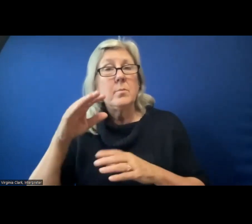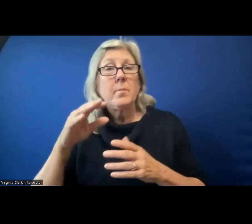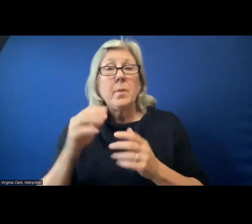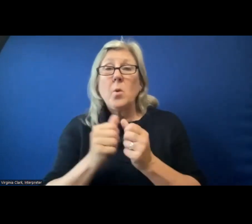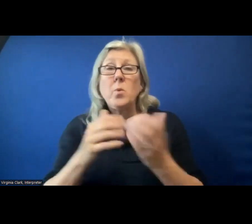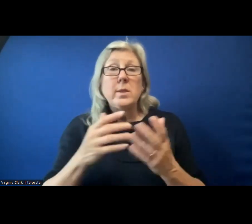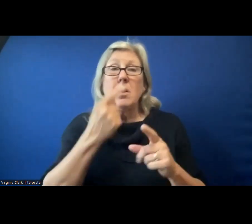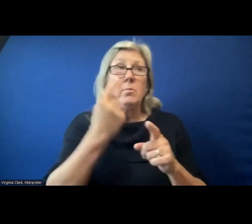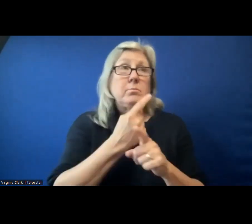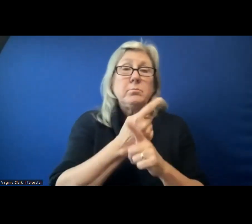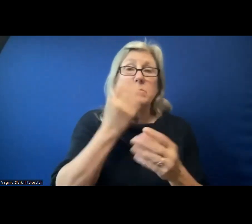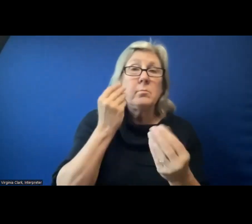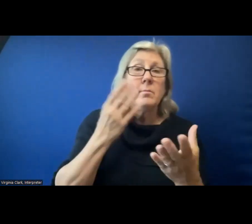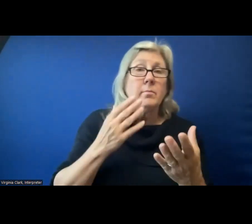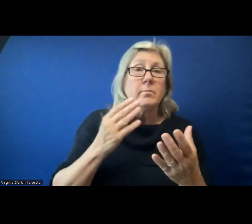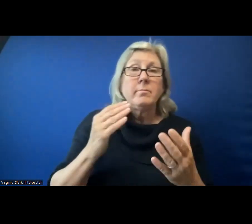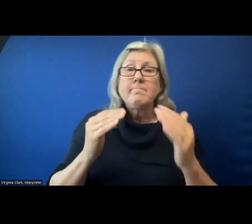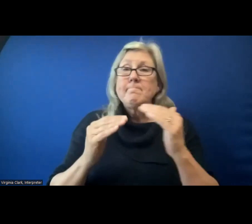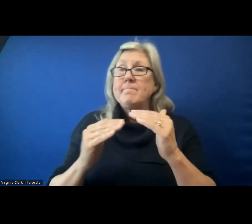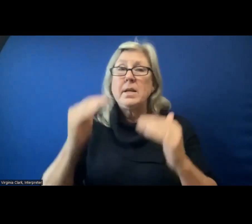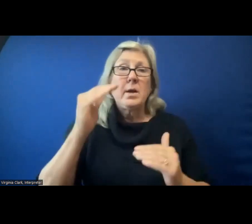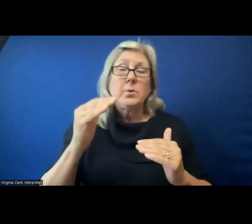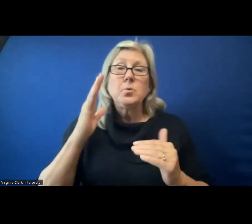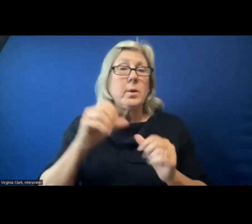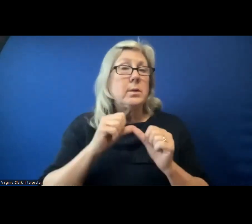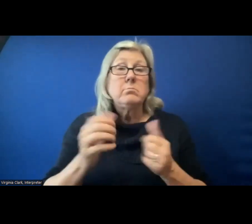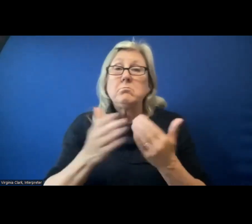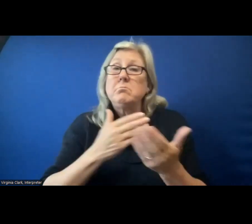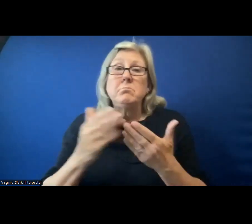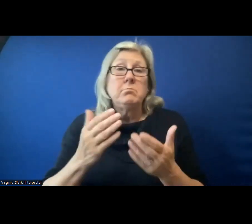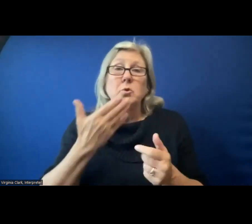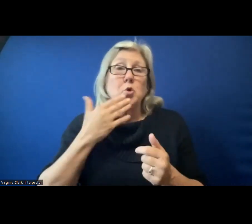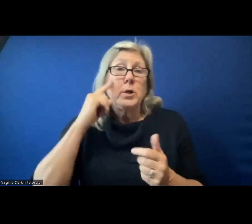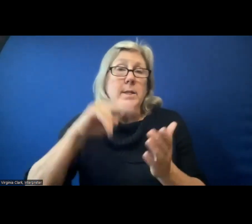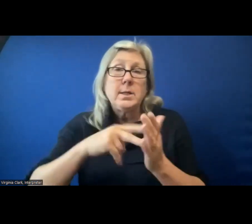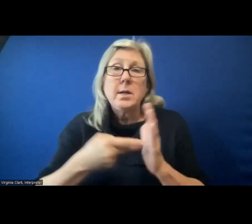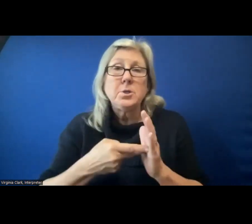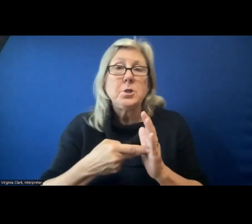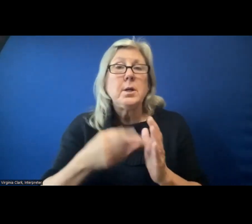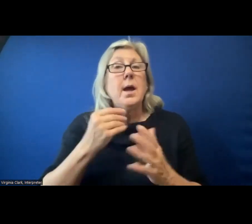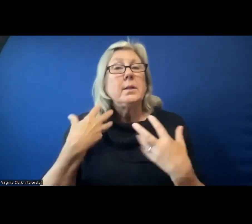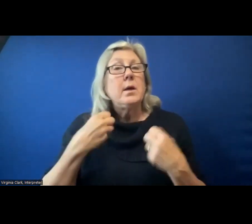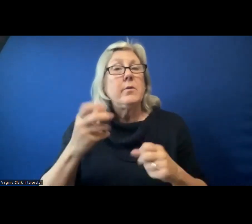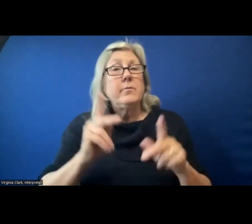will be will continue despite their good intentions. And the health of people with disabilities